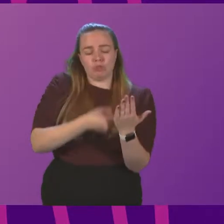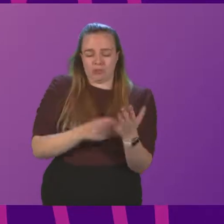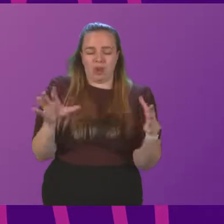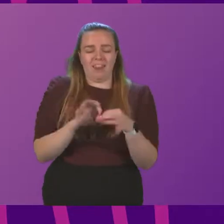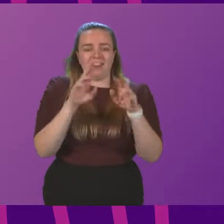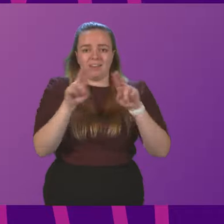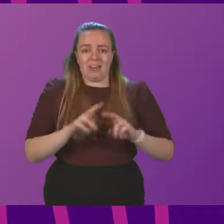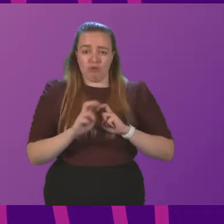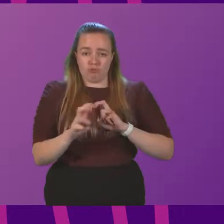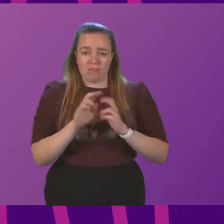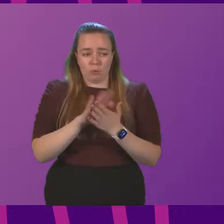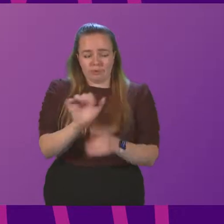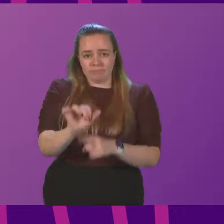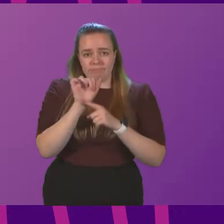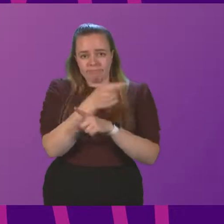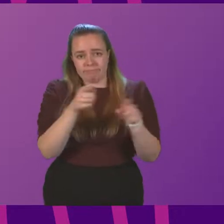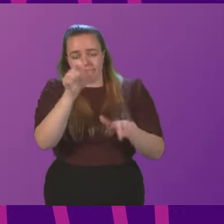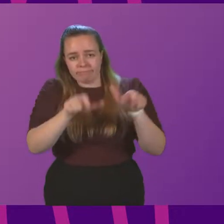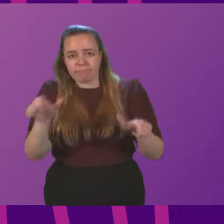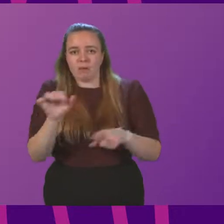to safeguard the health of our citizens and protect Scotland’s recovery.